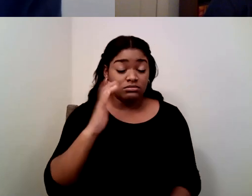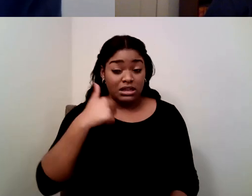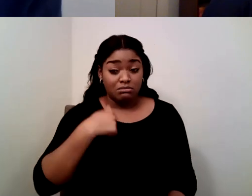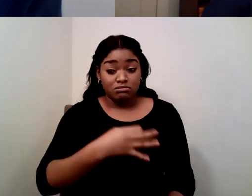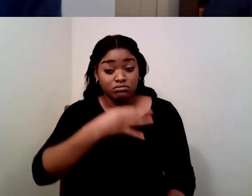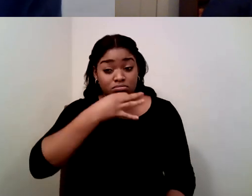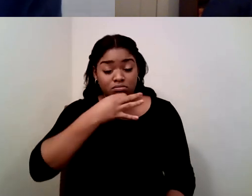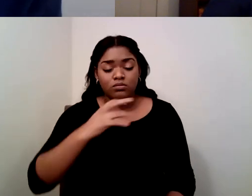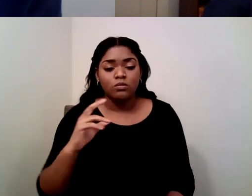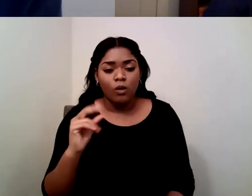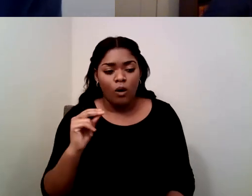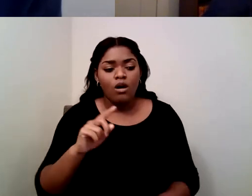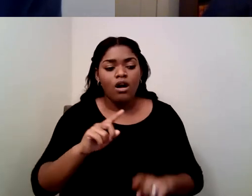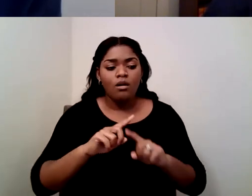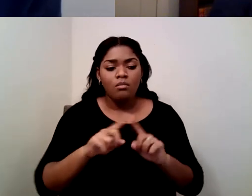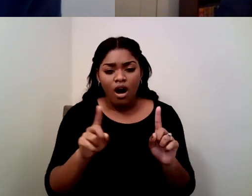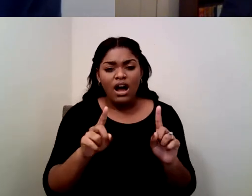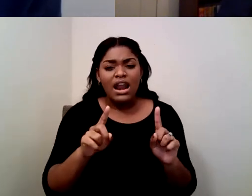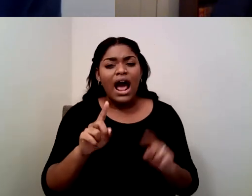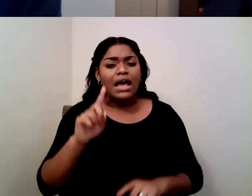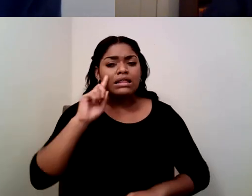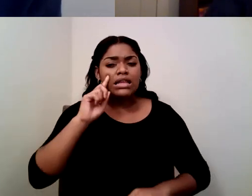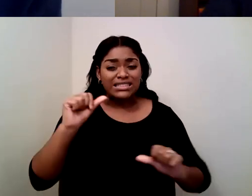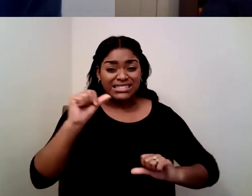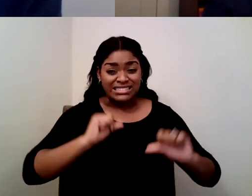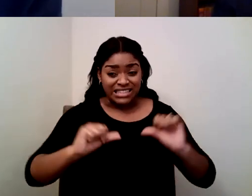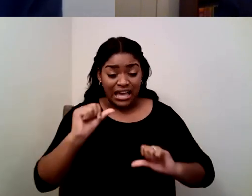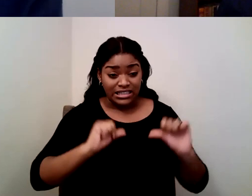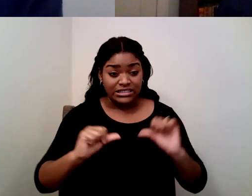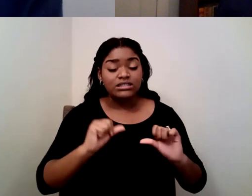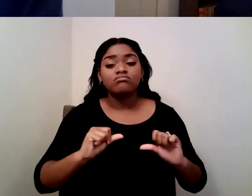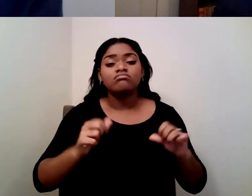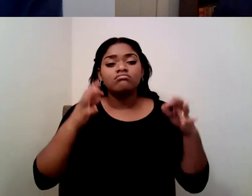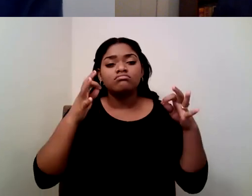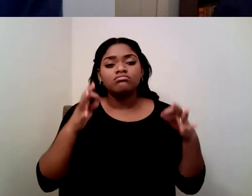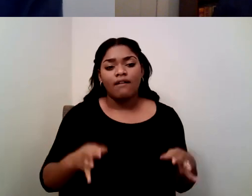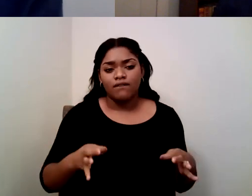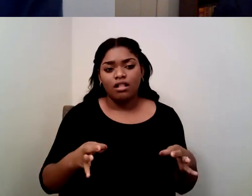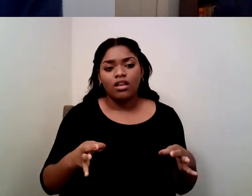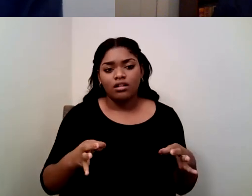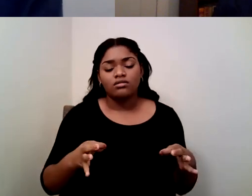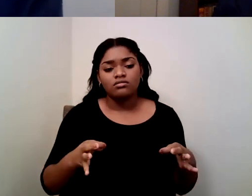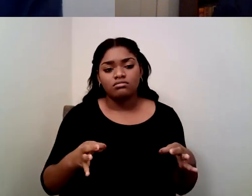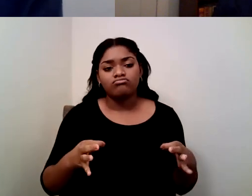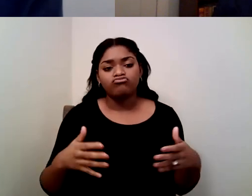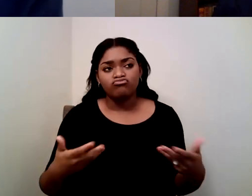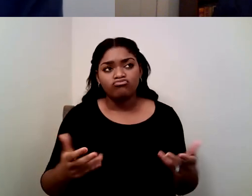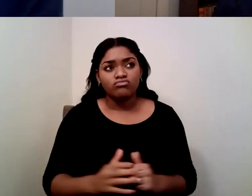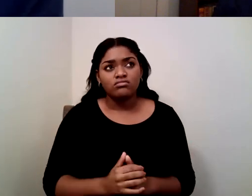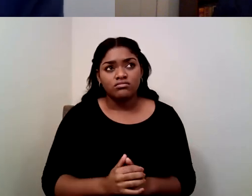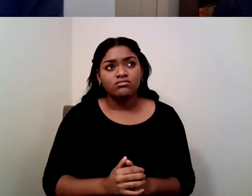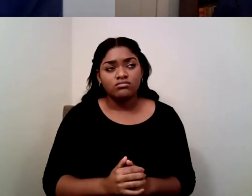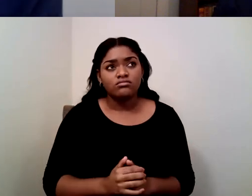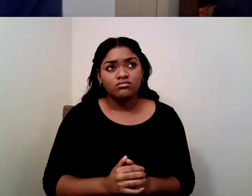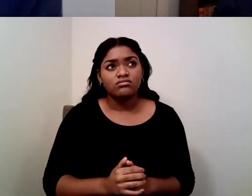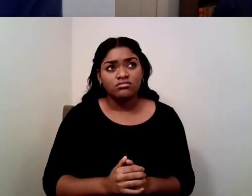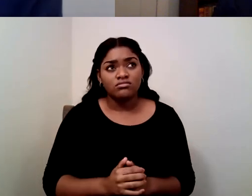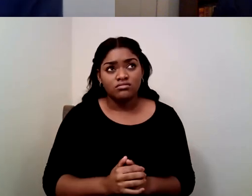but I would say that science has definitely had a significant presence